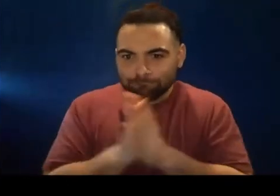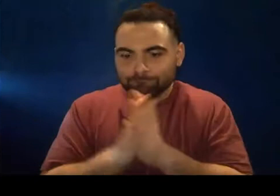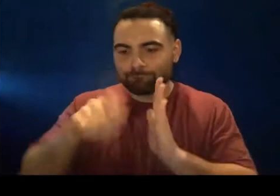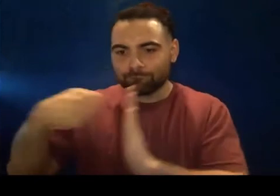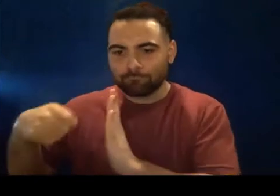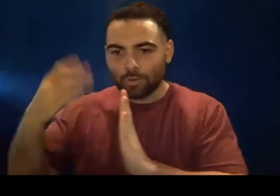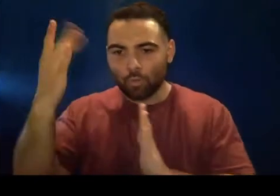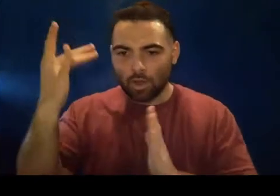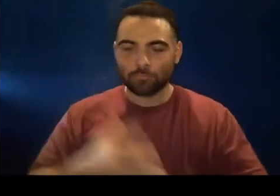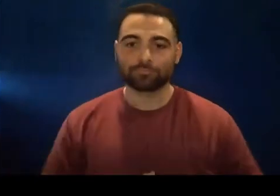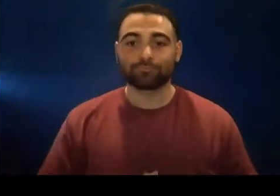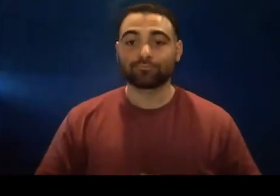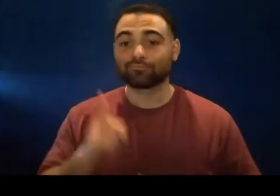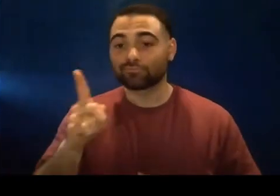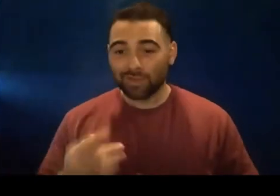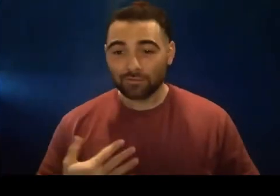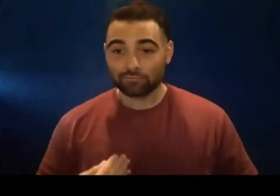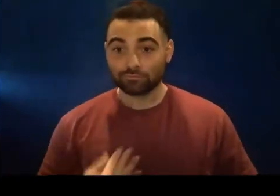My inspiration actually is Jessica.